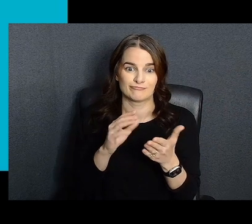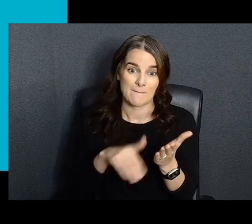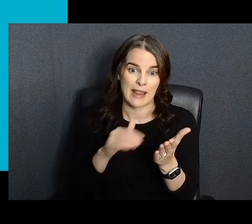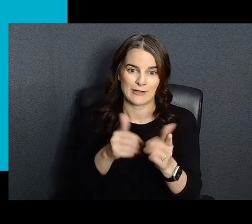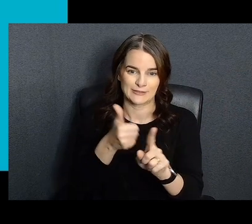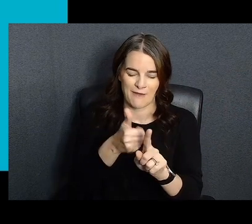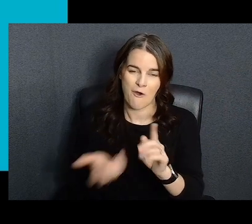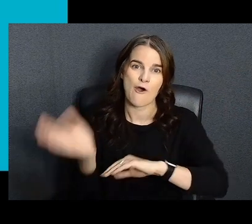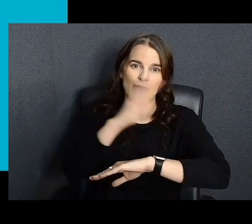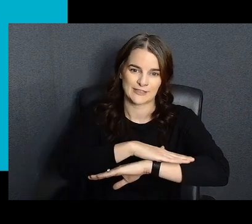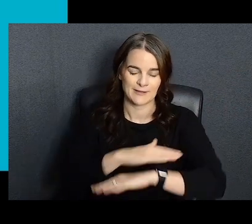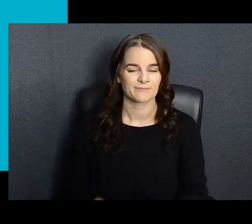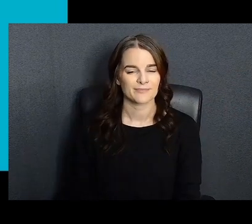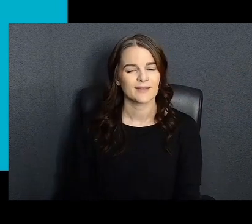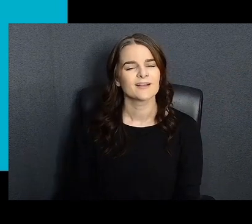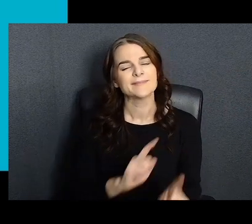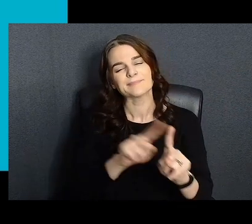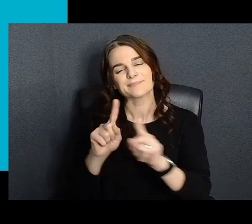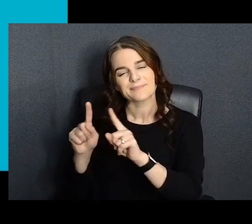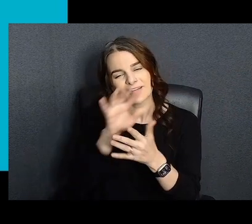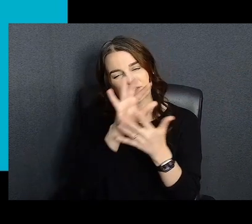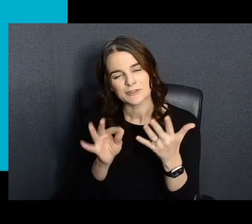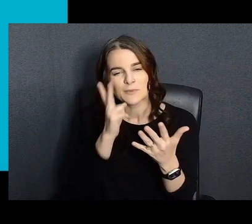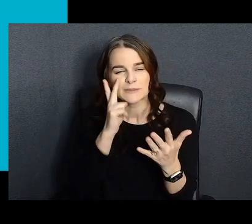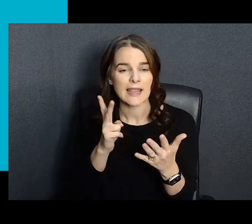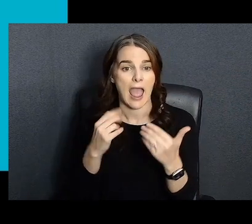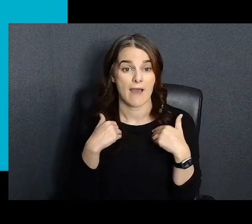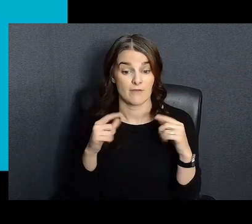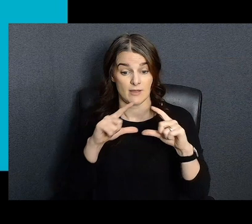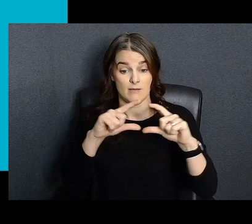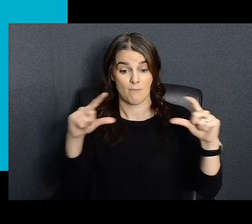on lots of different devices. So not only is there a clear bar here in this particular layout.